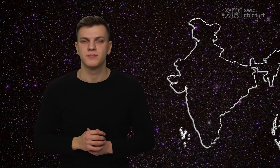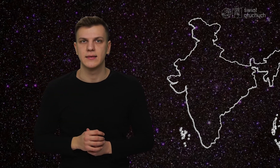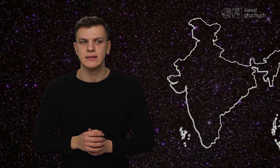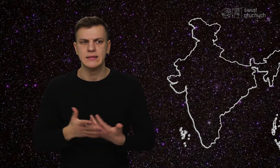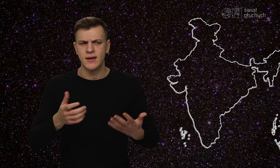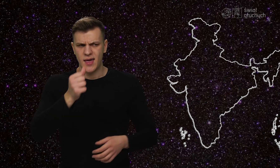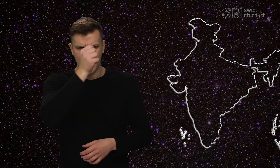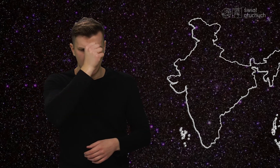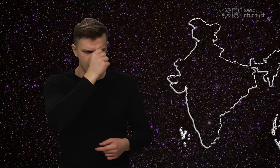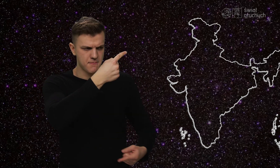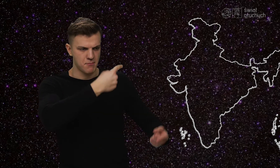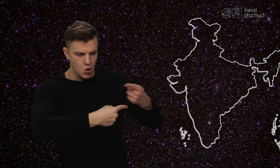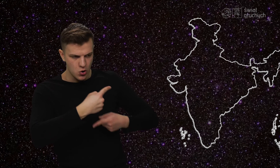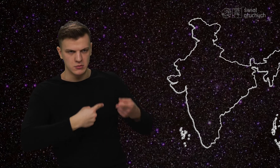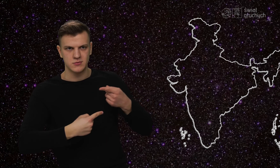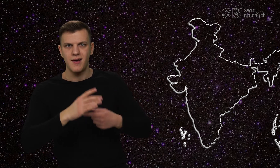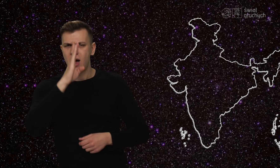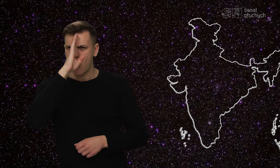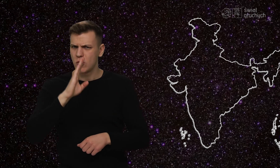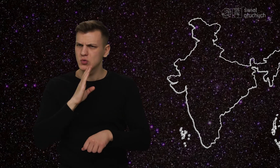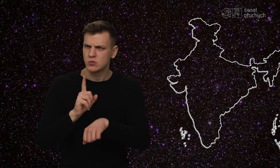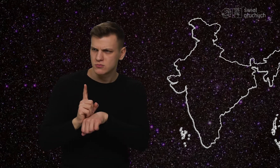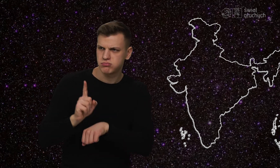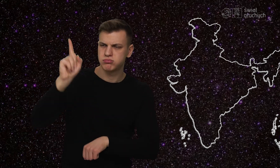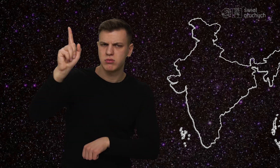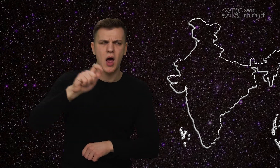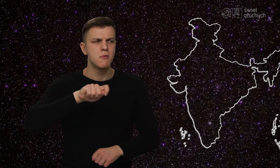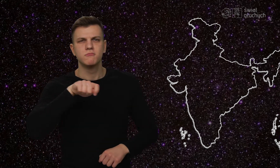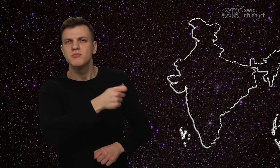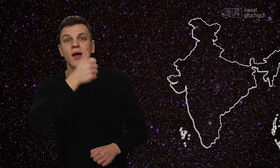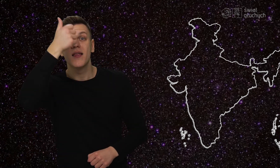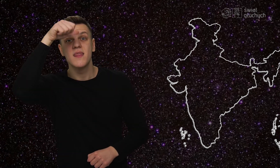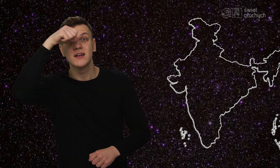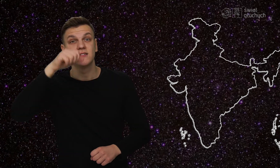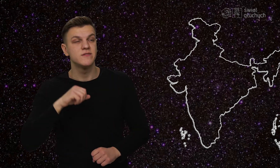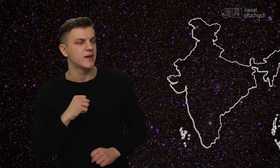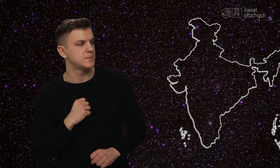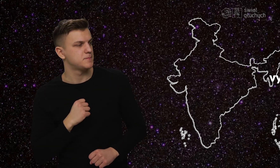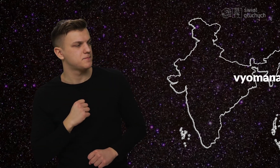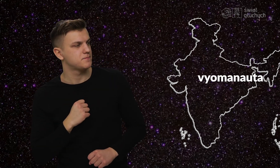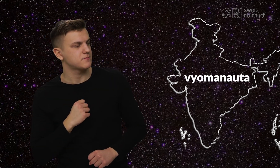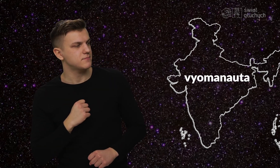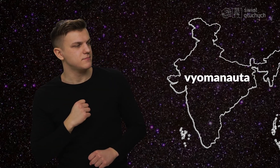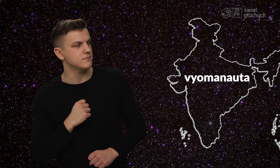What will the Indian astronaut be called? Oh yes: